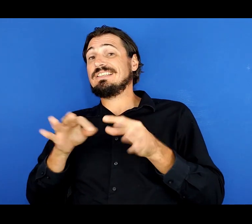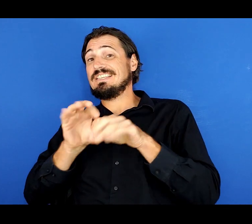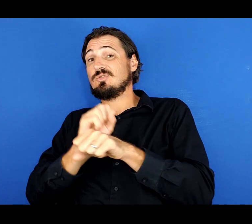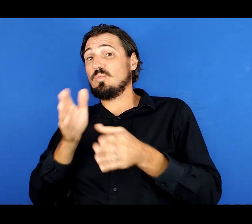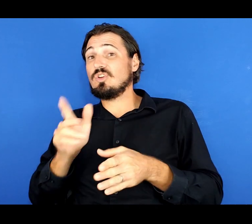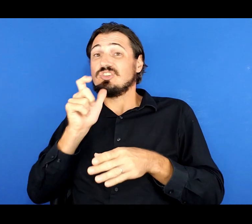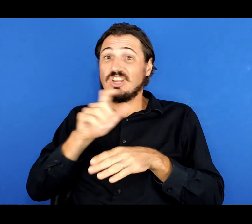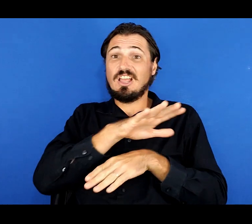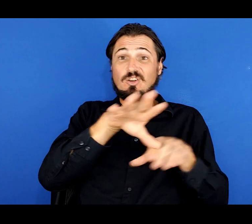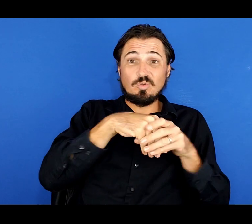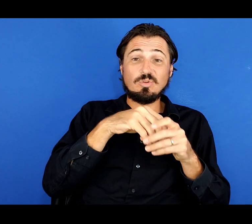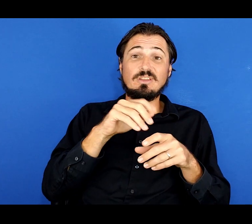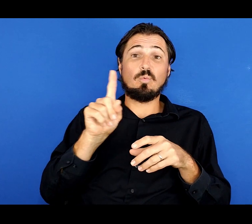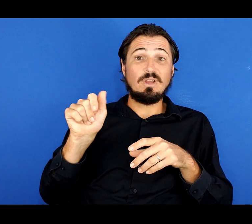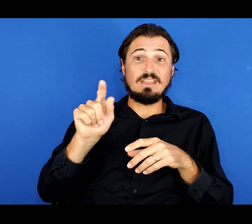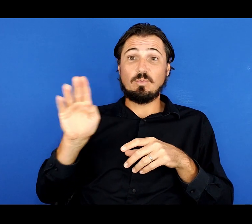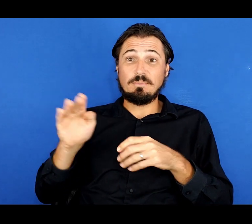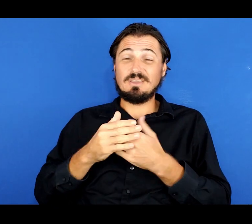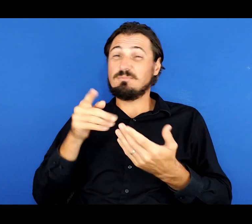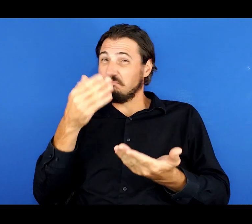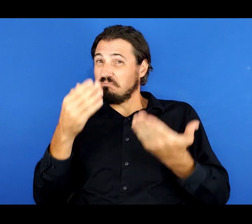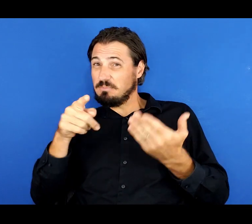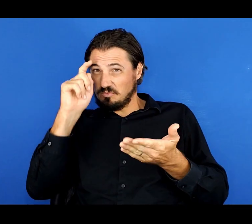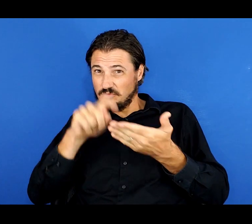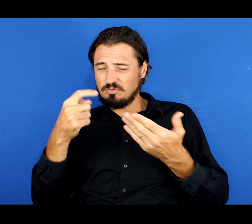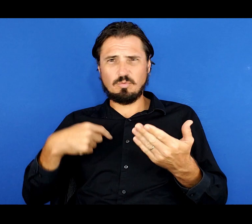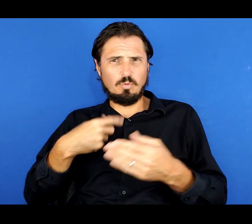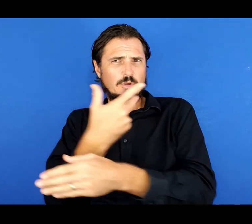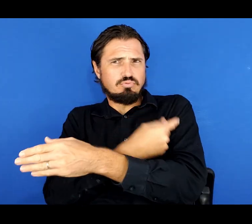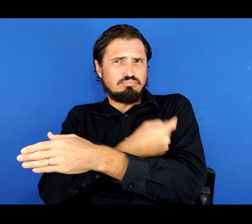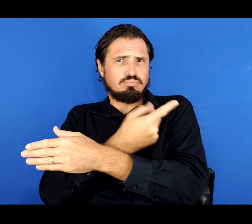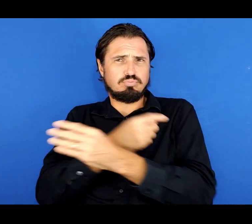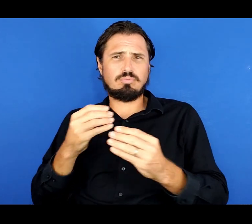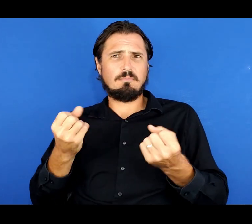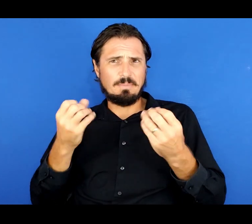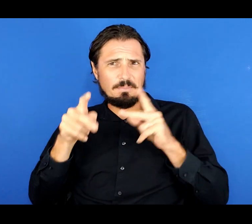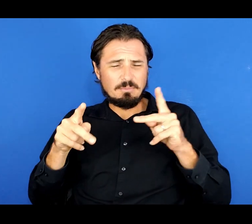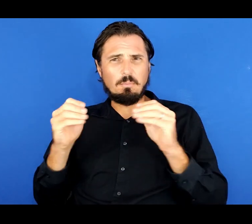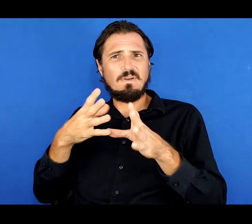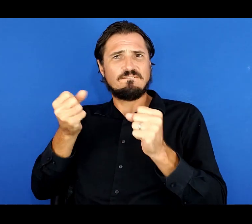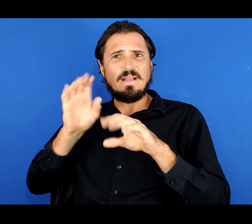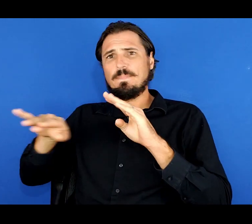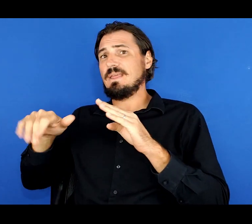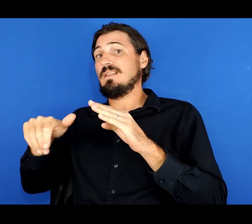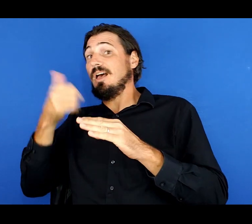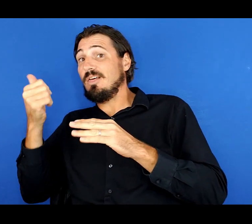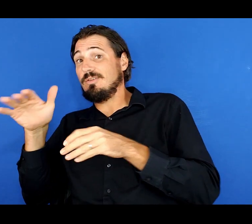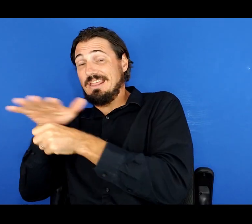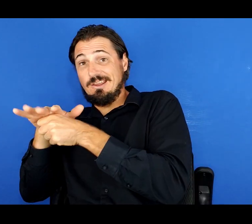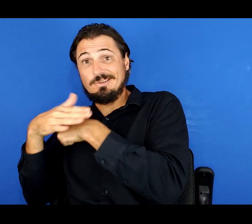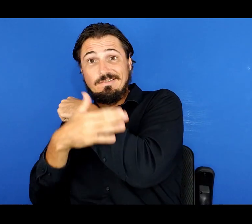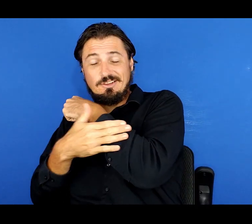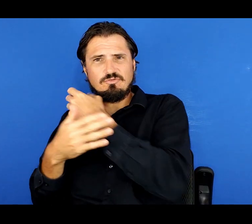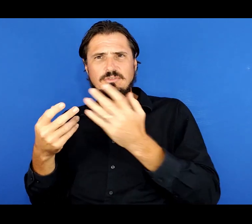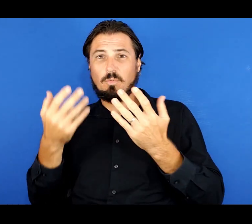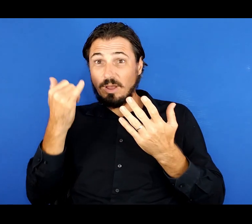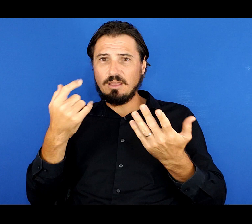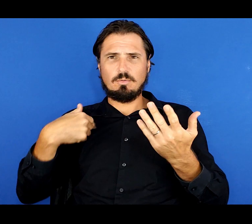As you might have noticed, we are moving more quickly with vaccine rollout than most of the nation. This is partly due to our low disease incidence rate on Kauai, which allows us to focus our